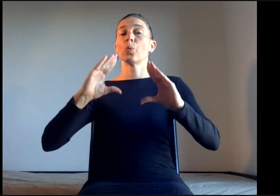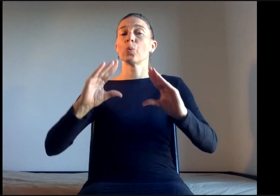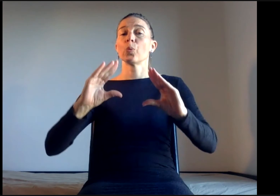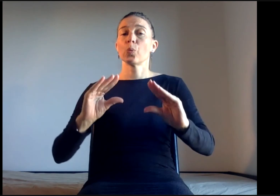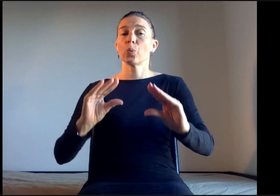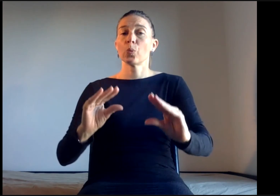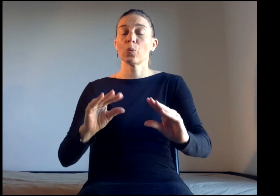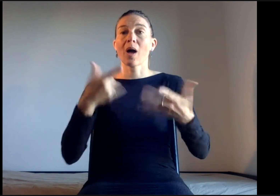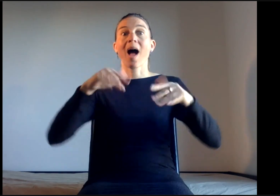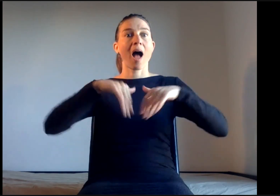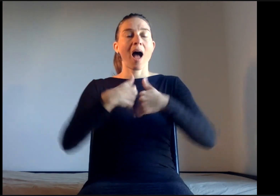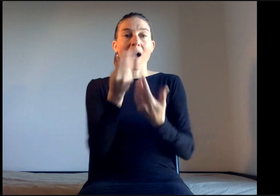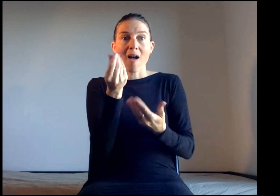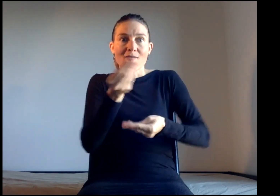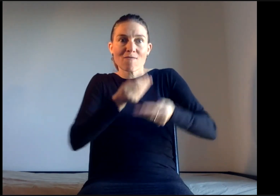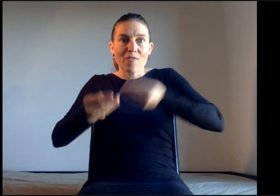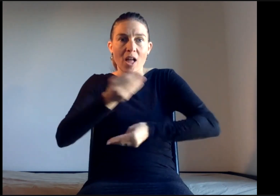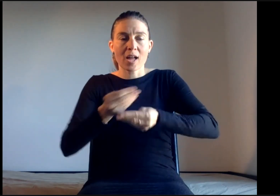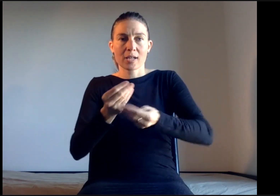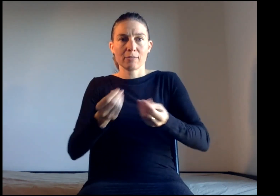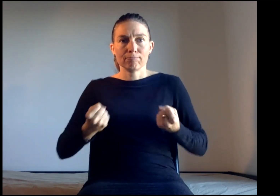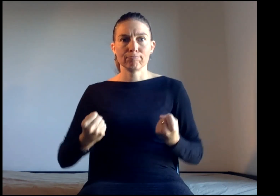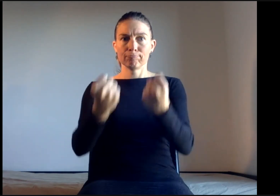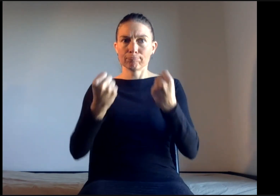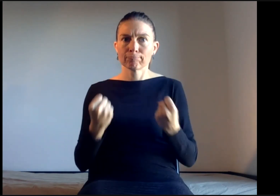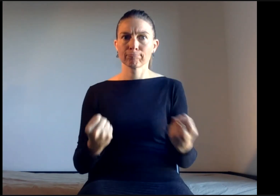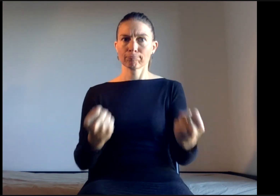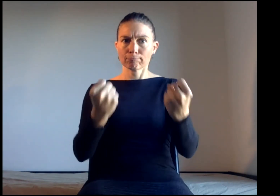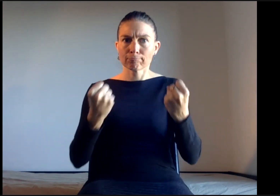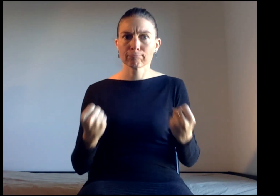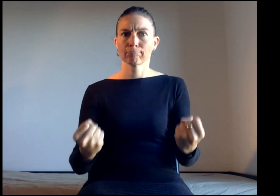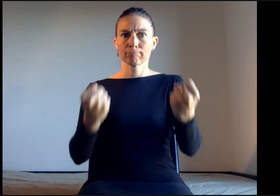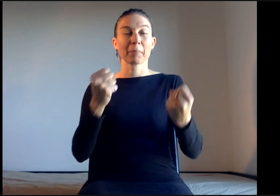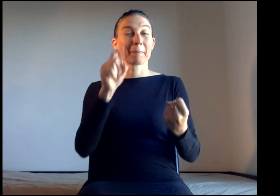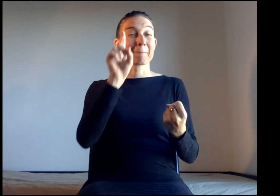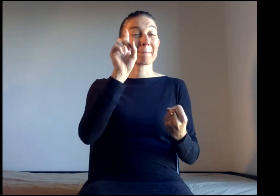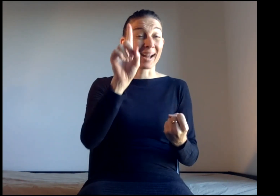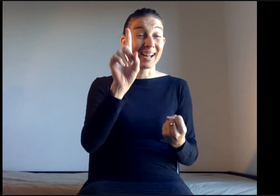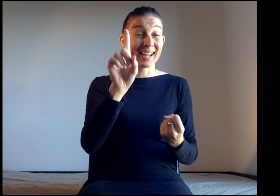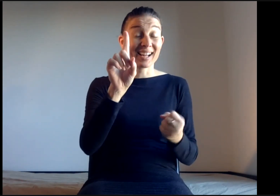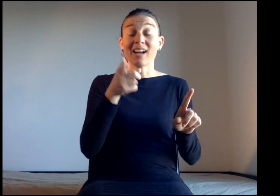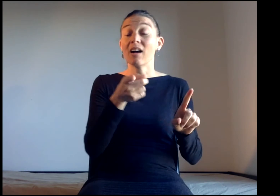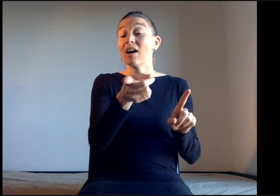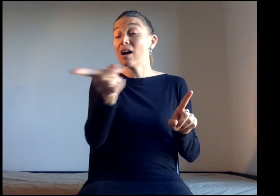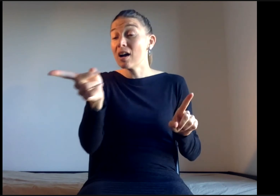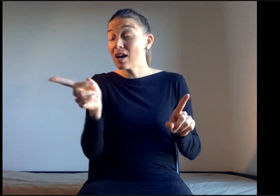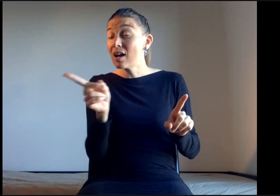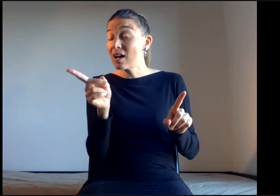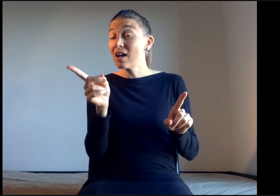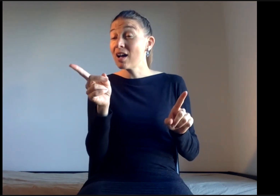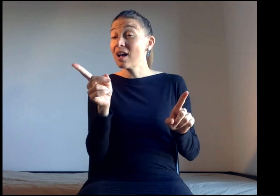What worries me greatly is what is actually going to follow as an economic consequence of this situation now.